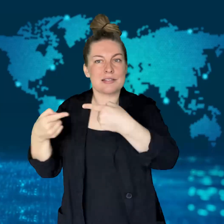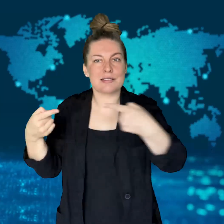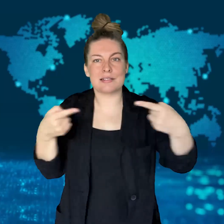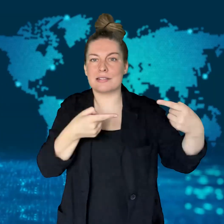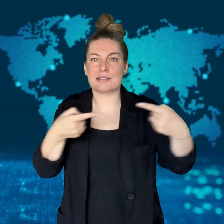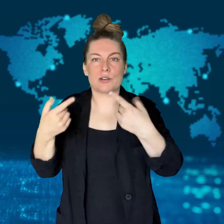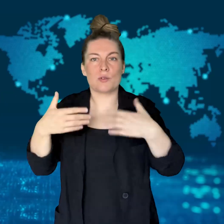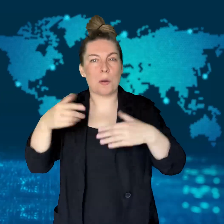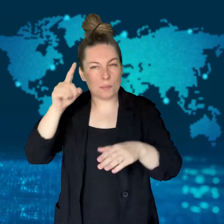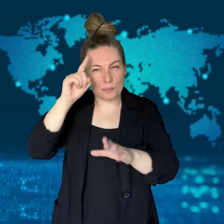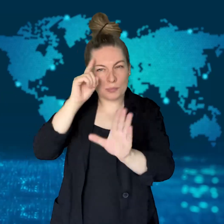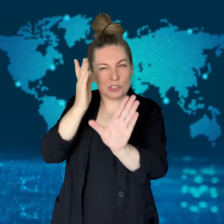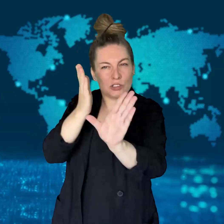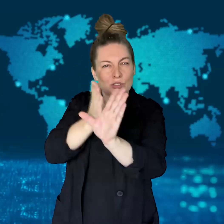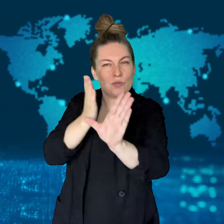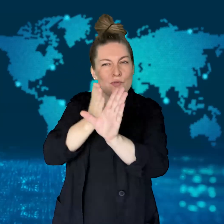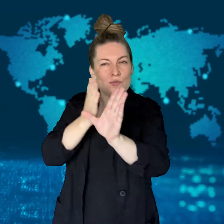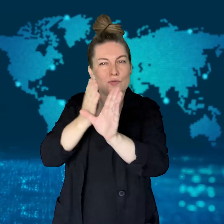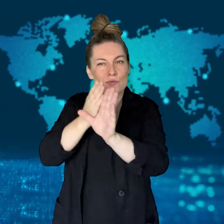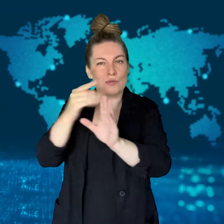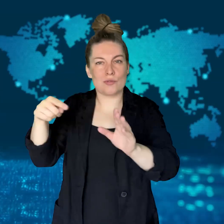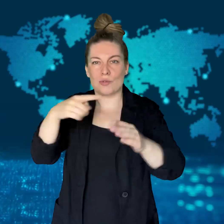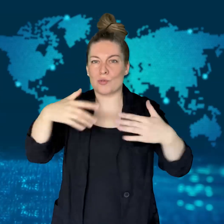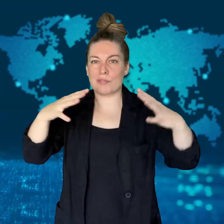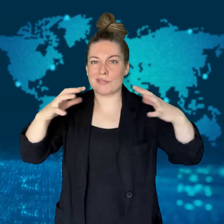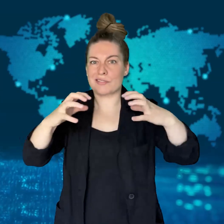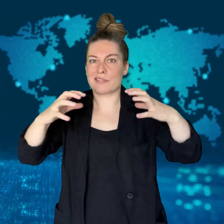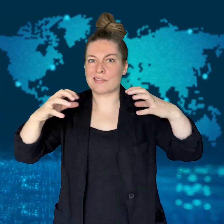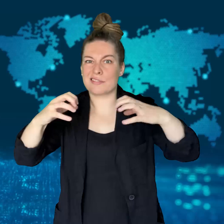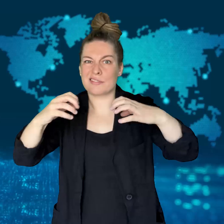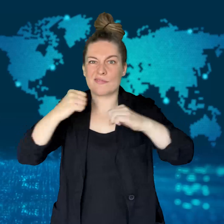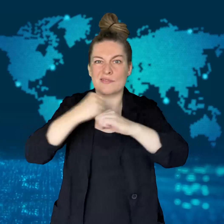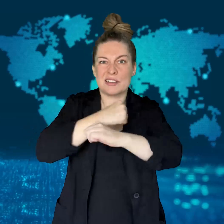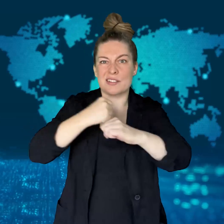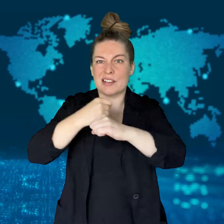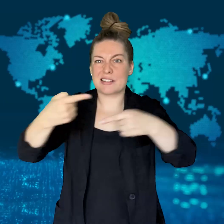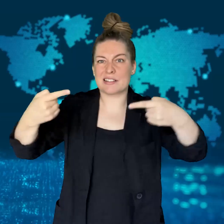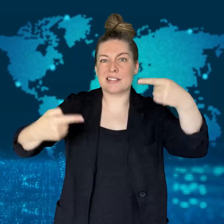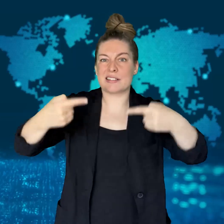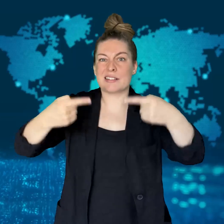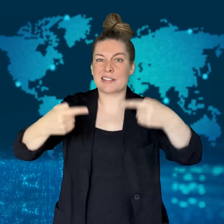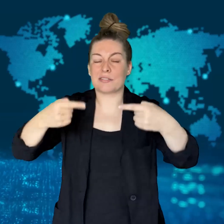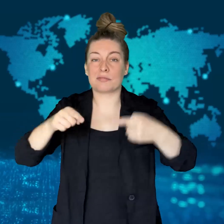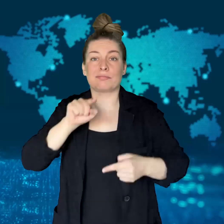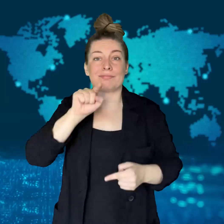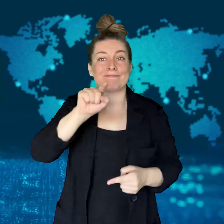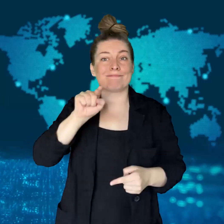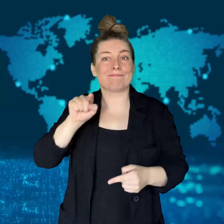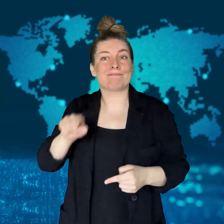balloons against each other in the past as a sort of psychological battle.